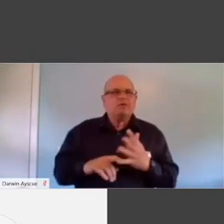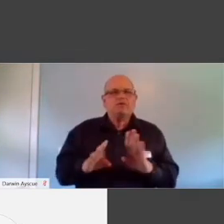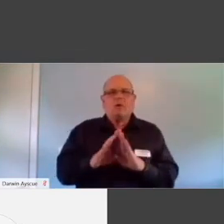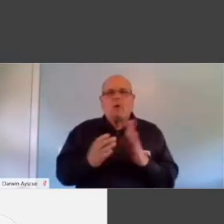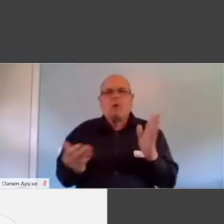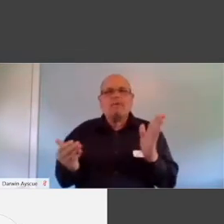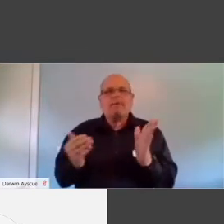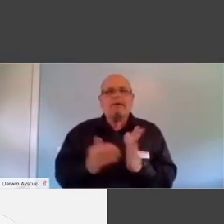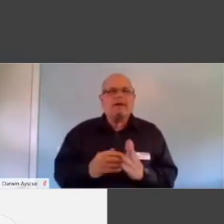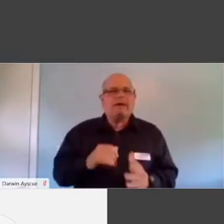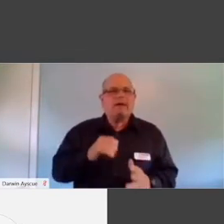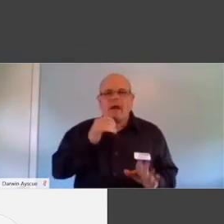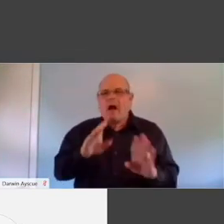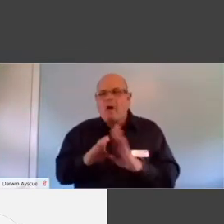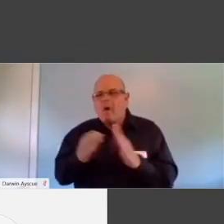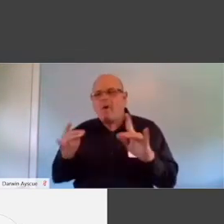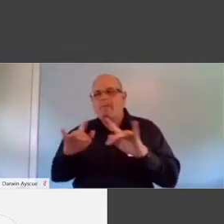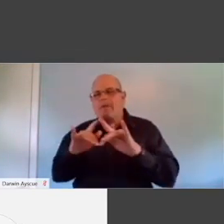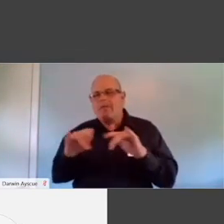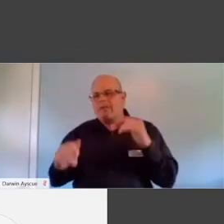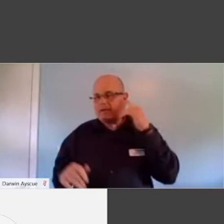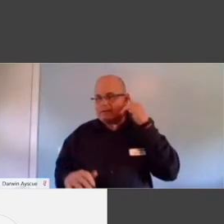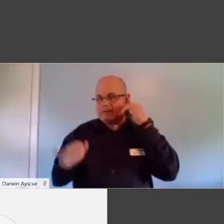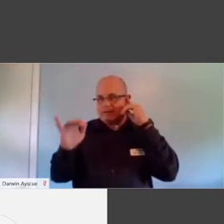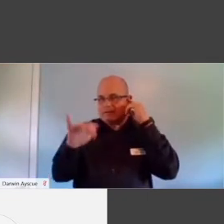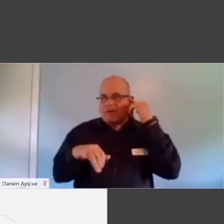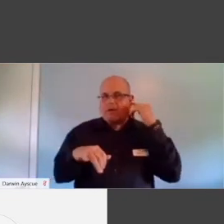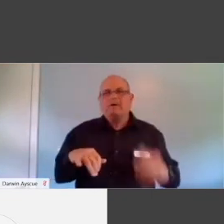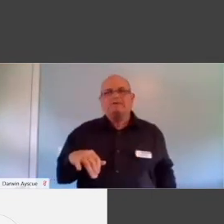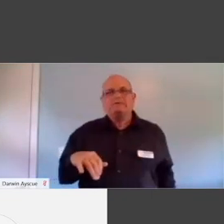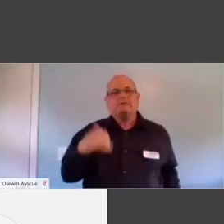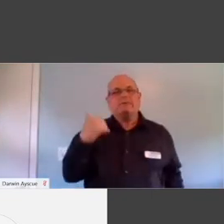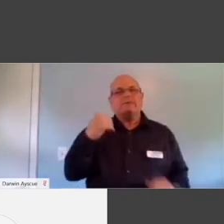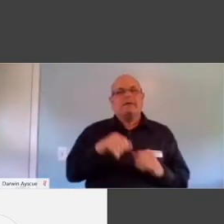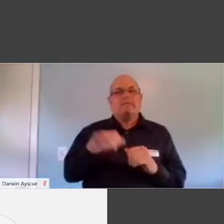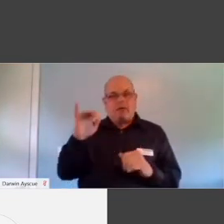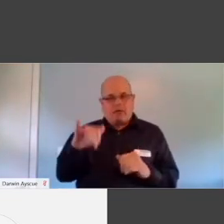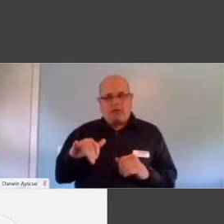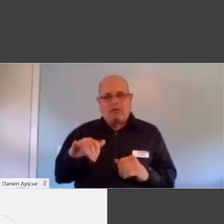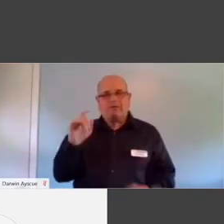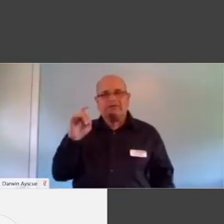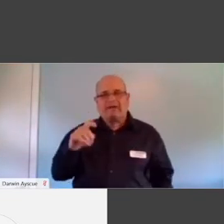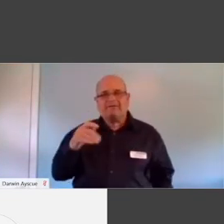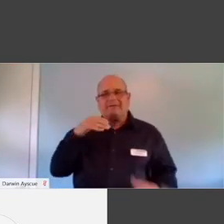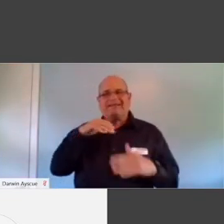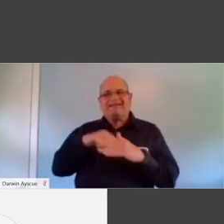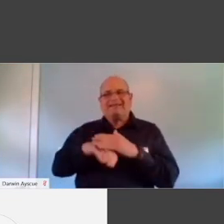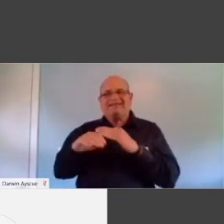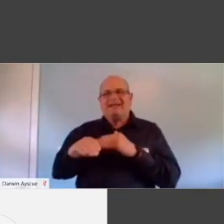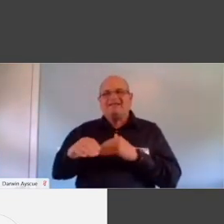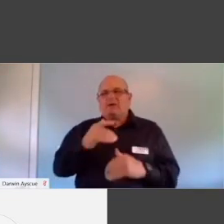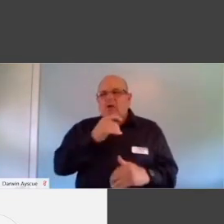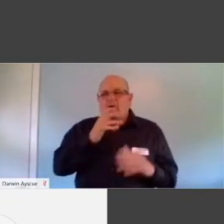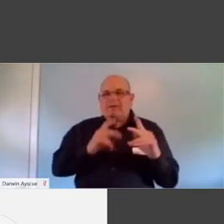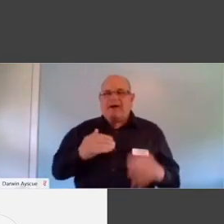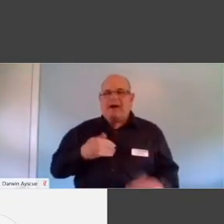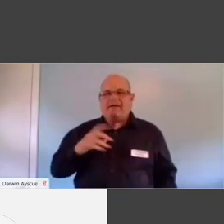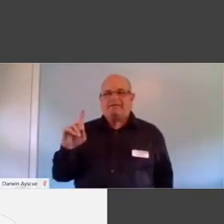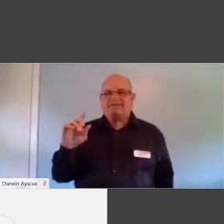what is not. So you have to keep in mind these briefings have to be accessible to individuals with disabilities.